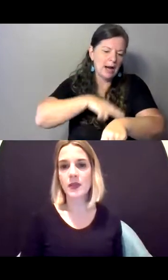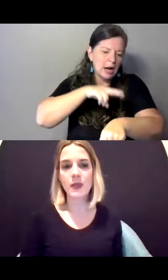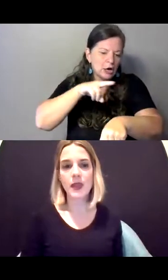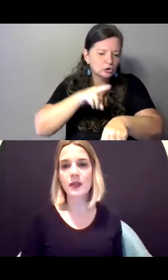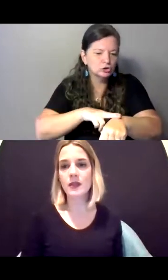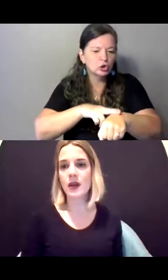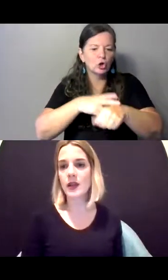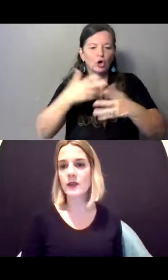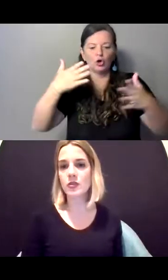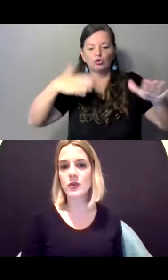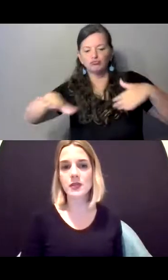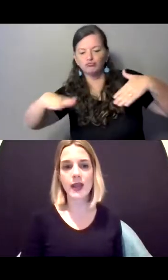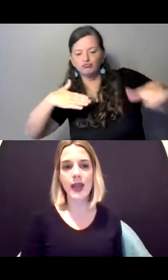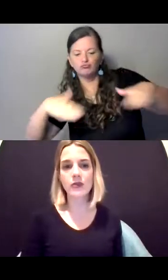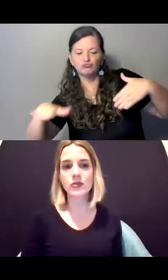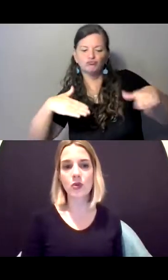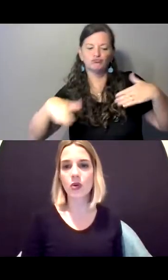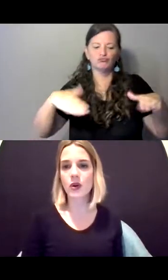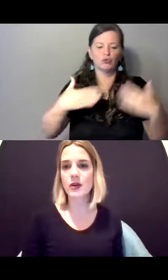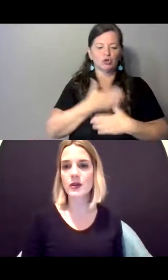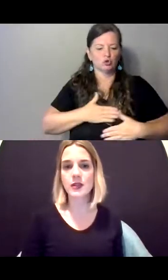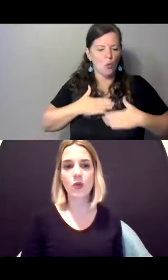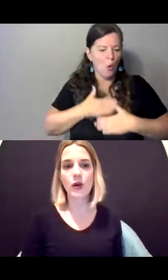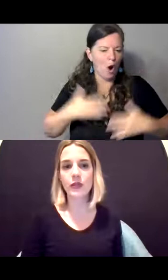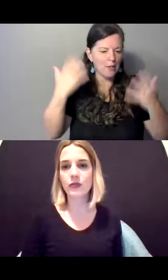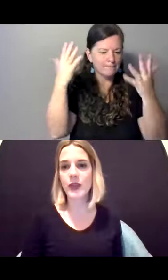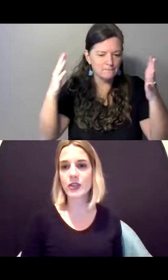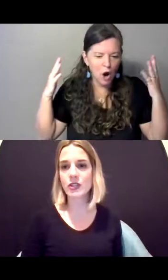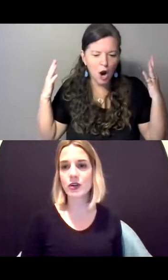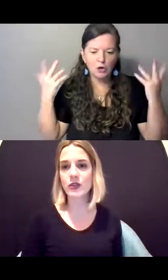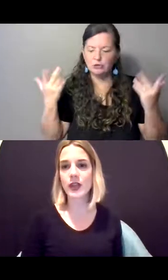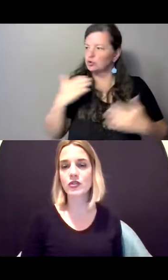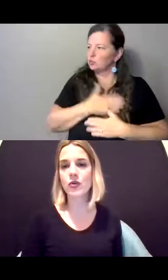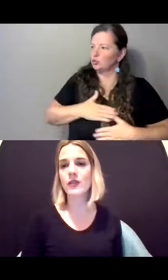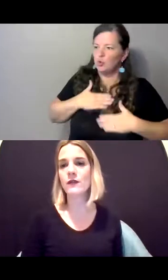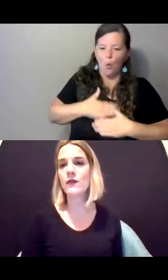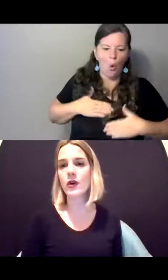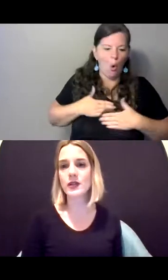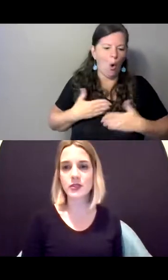Maybe individuals like outdoors and walking through nature and they enjoy the forest,